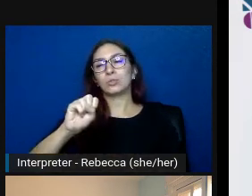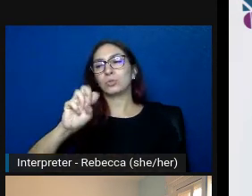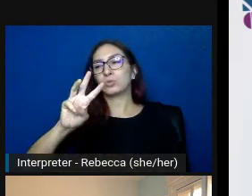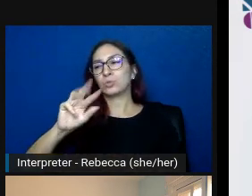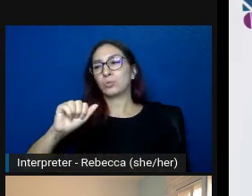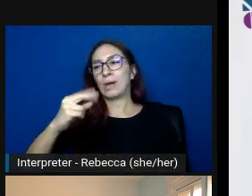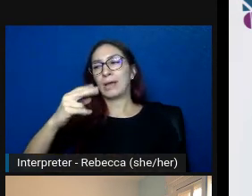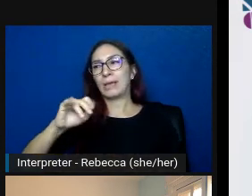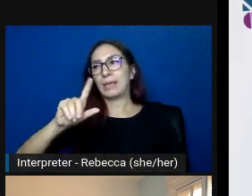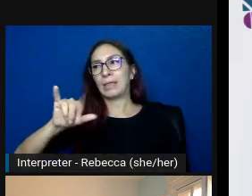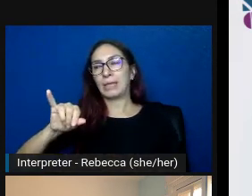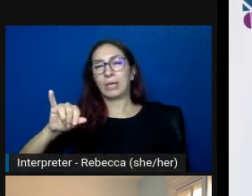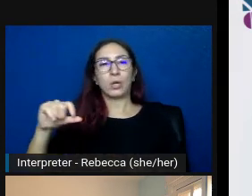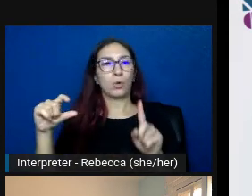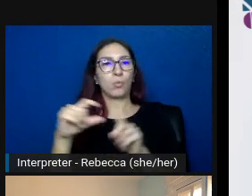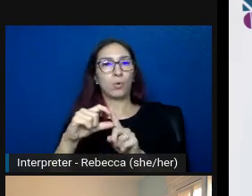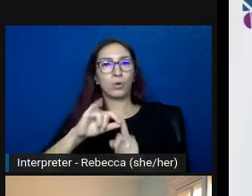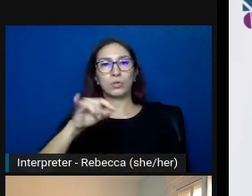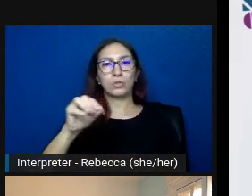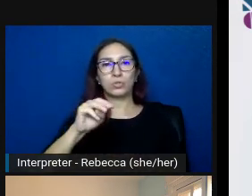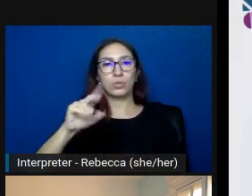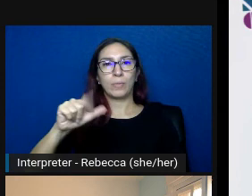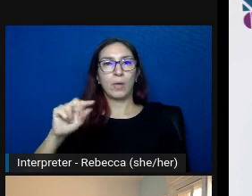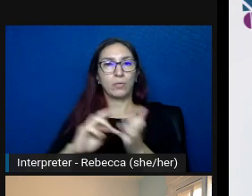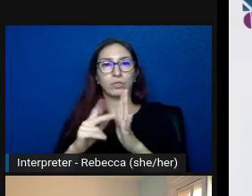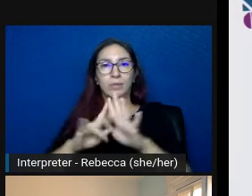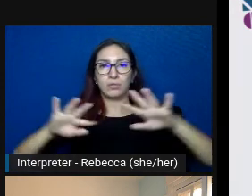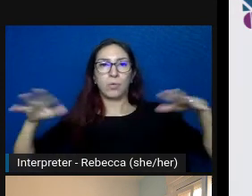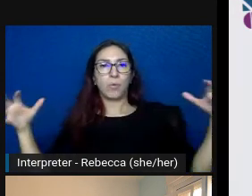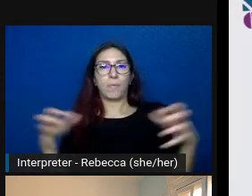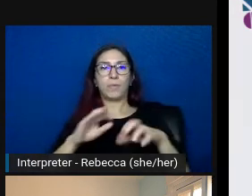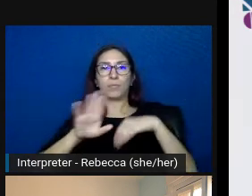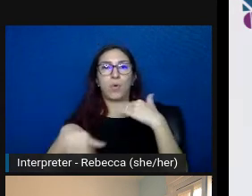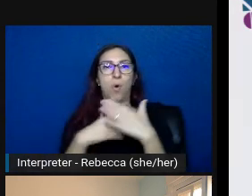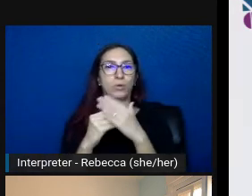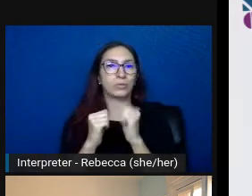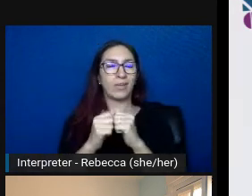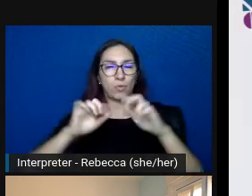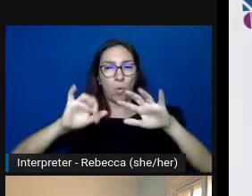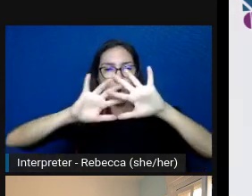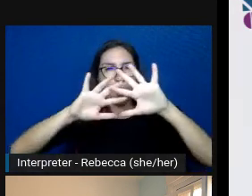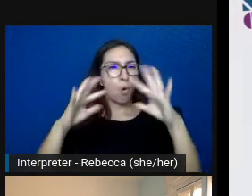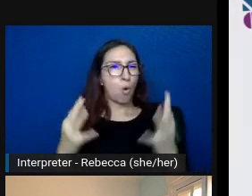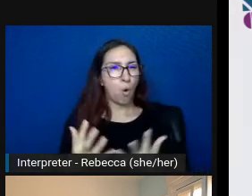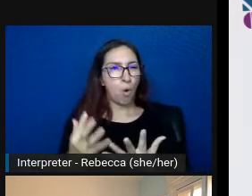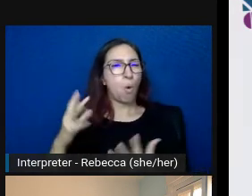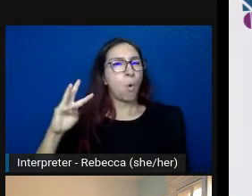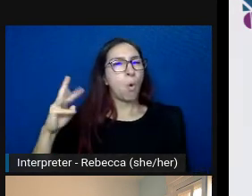or "as a whole", it depends on where you look for the translation.